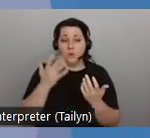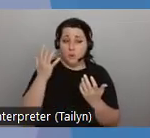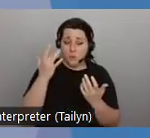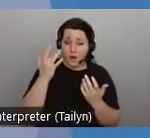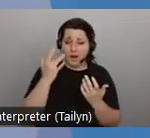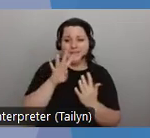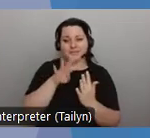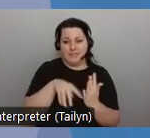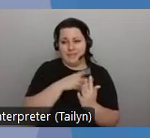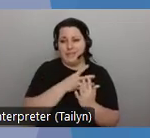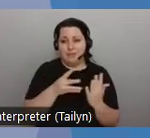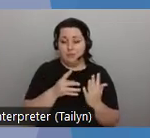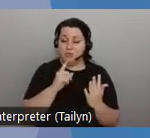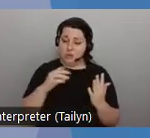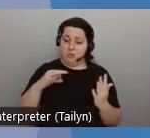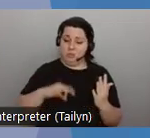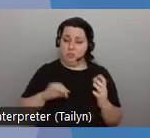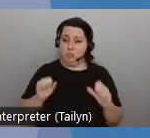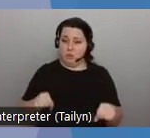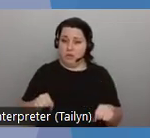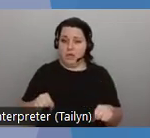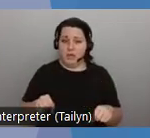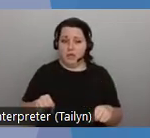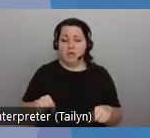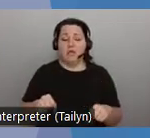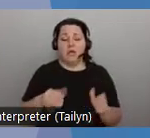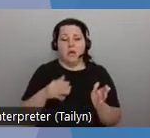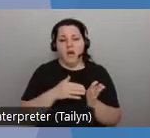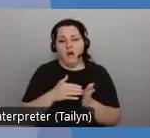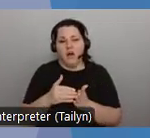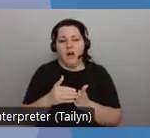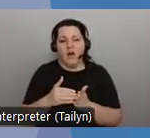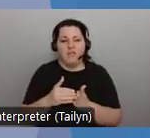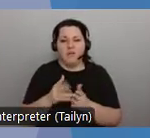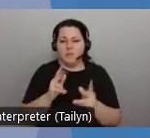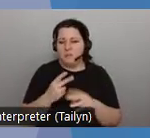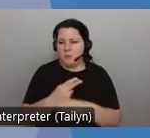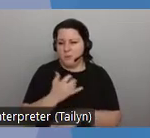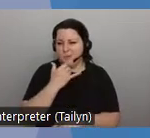This can be a bit of a challenge initially, because while tables are very useful a lot of times